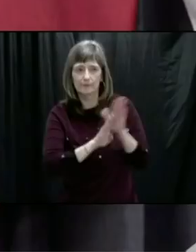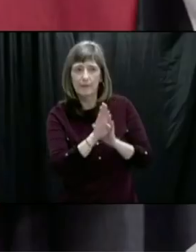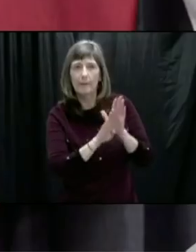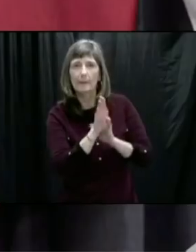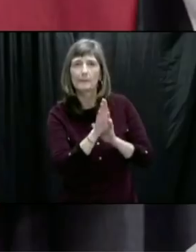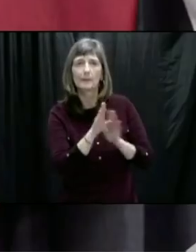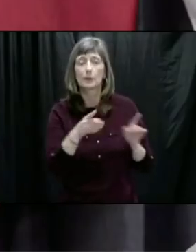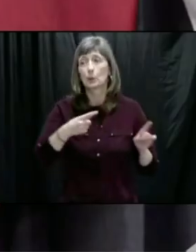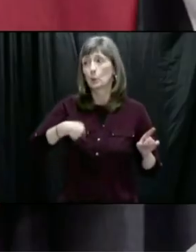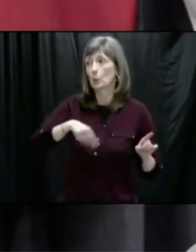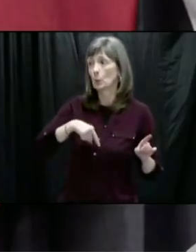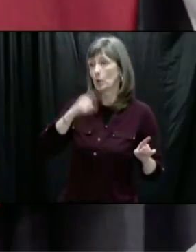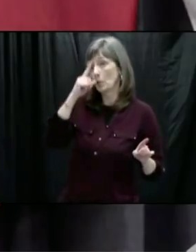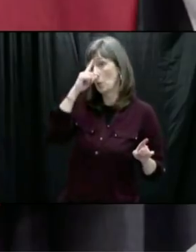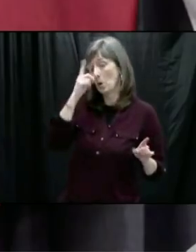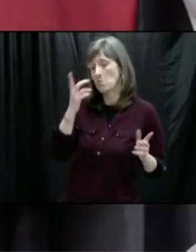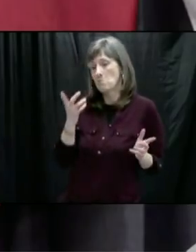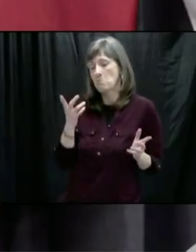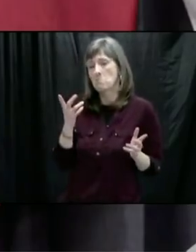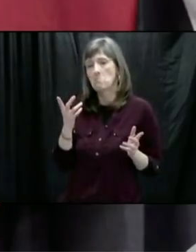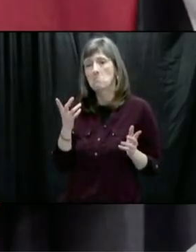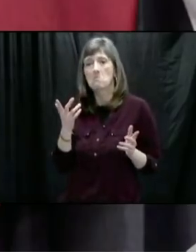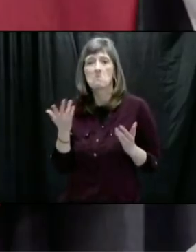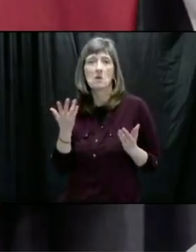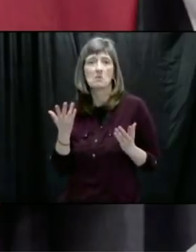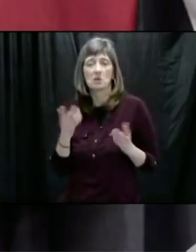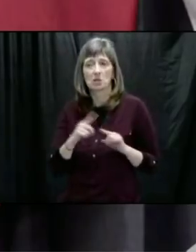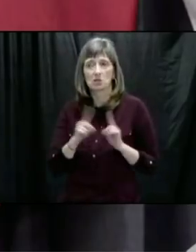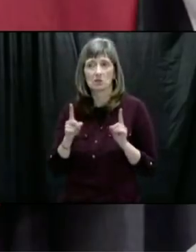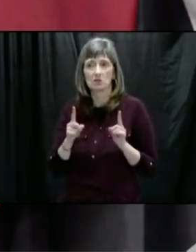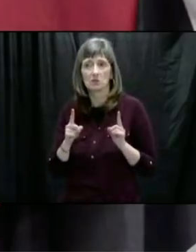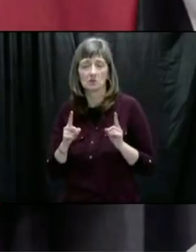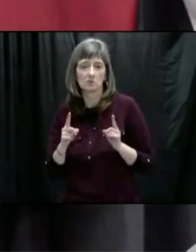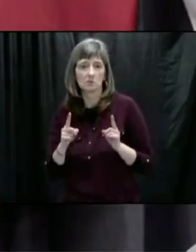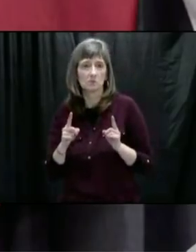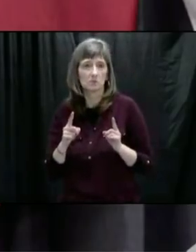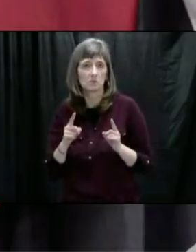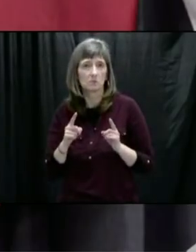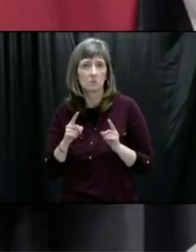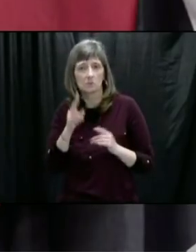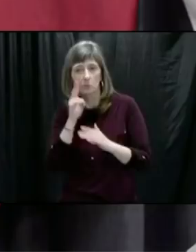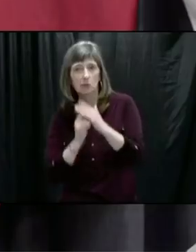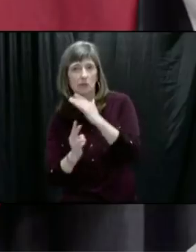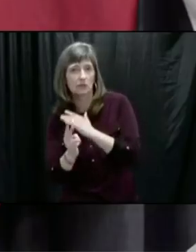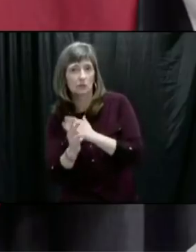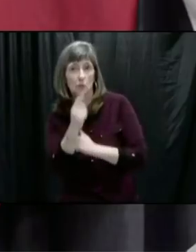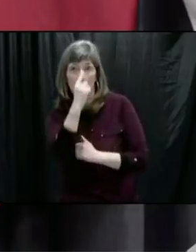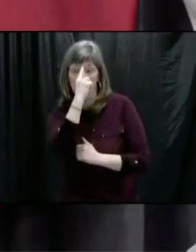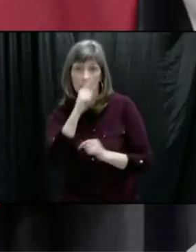AND LABRADOR APPROACH. I THINK THERE MAY HAVE BEEN EXPECTATIONS THAT WE WOULD COME